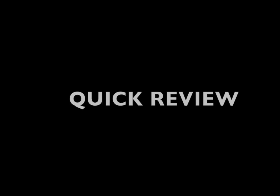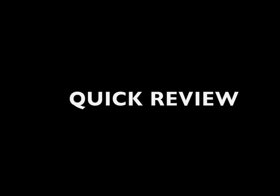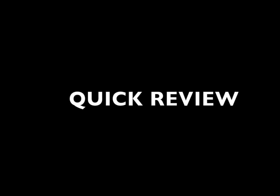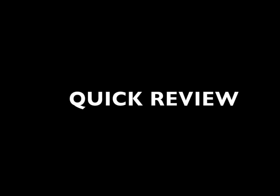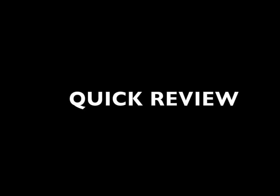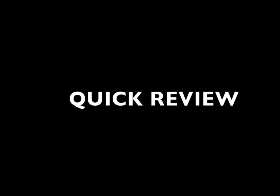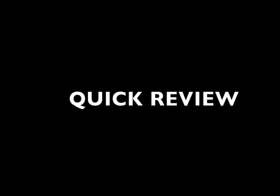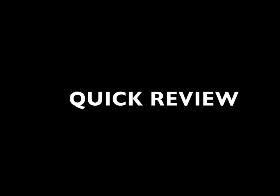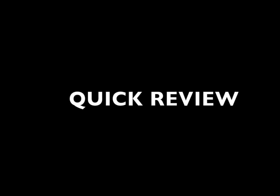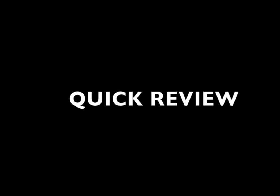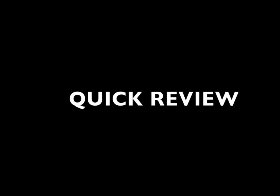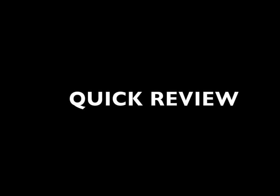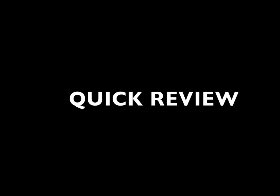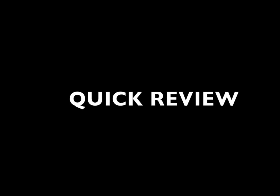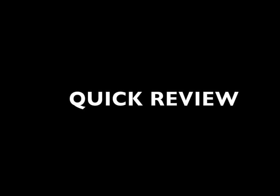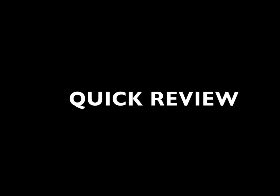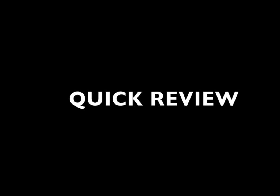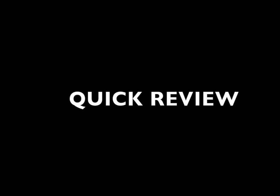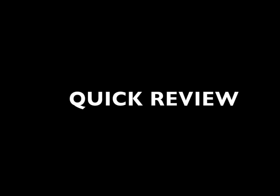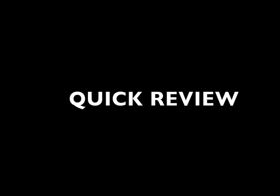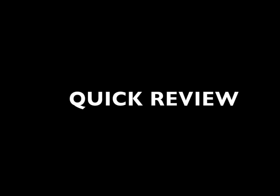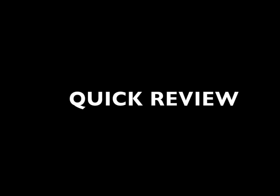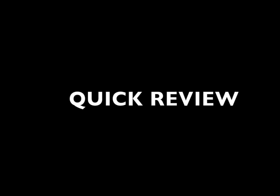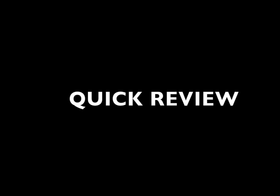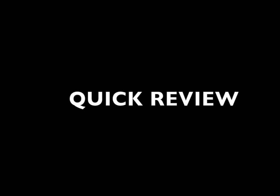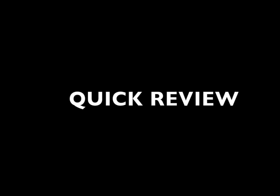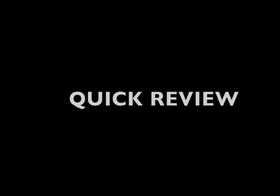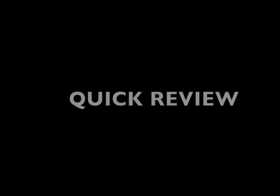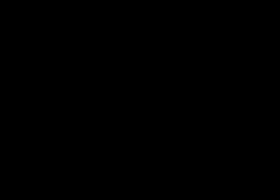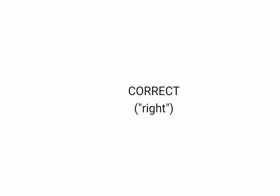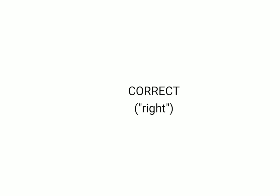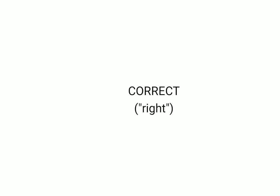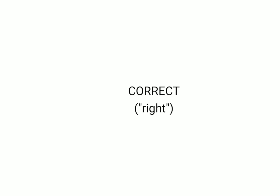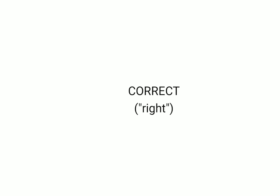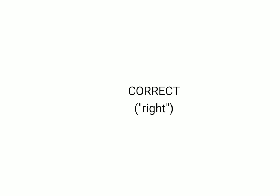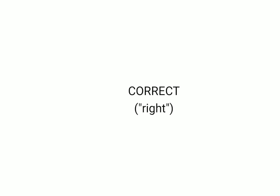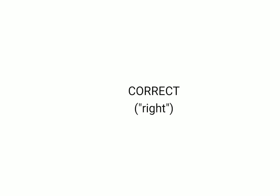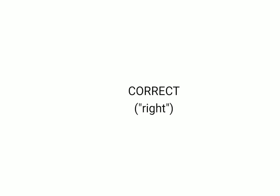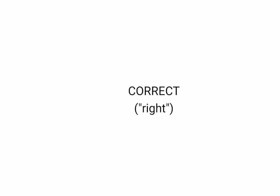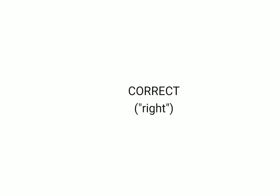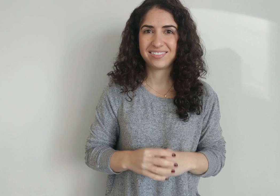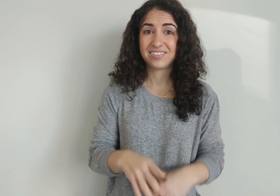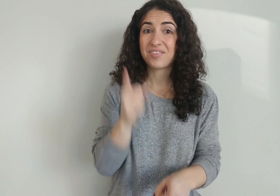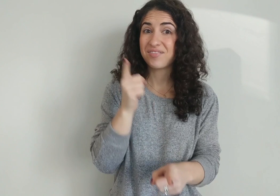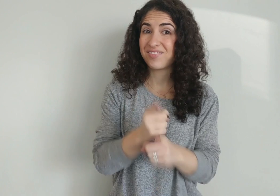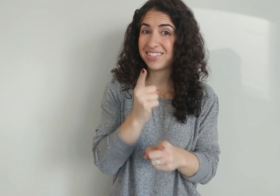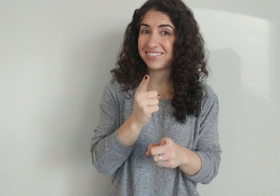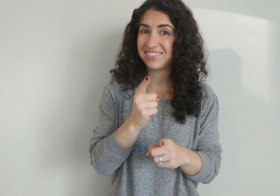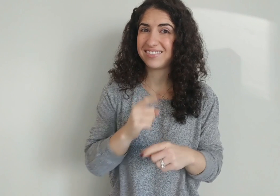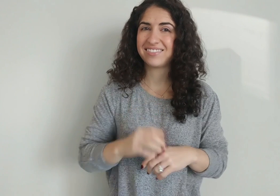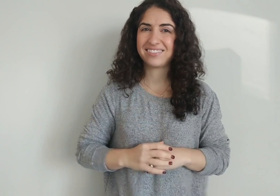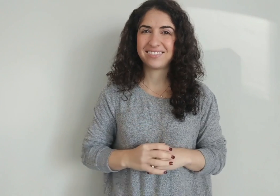Let's review. CORRECT.